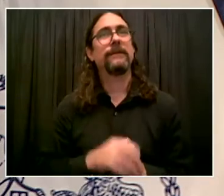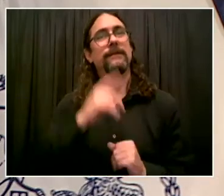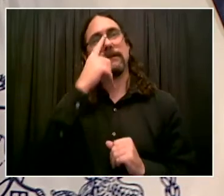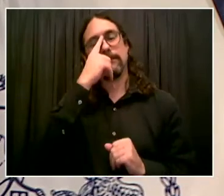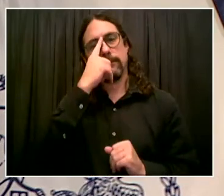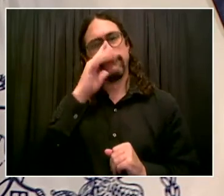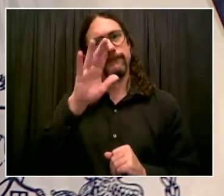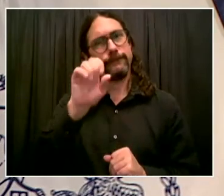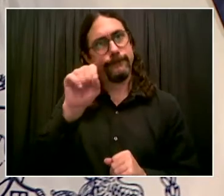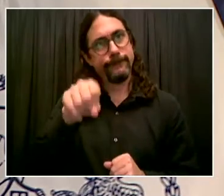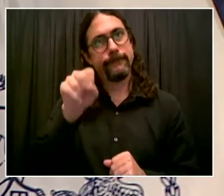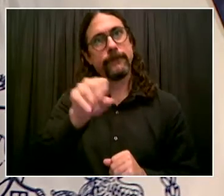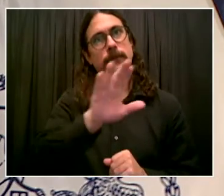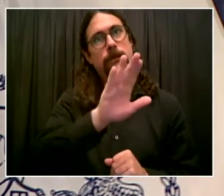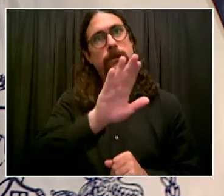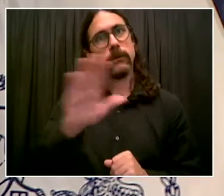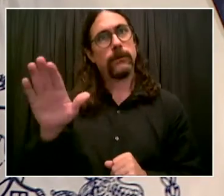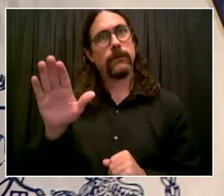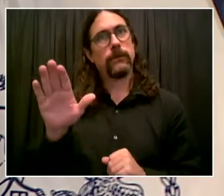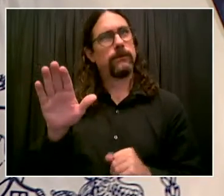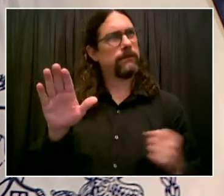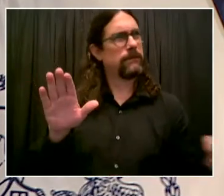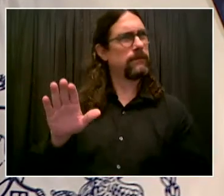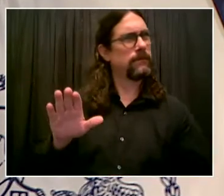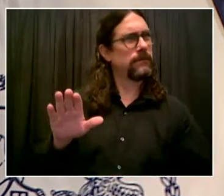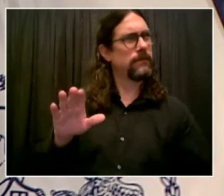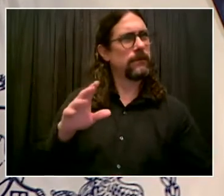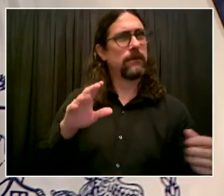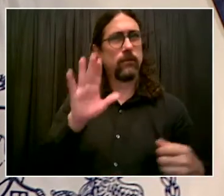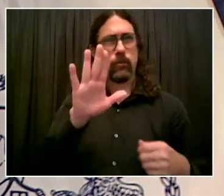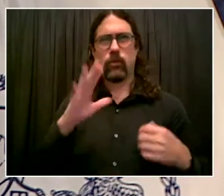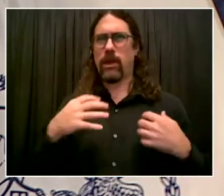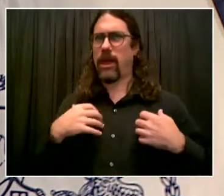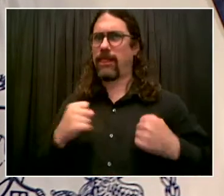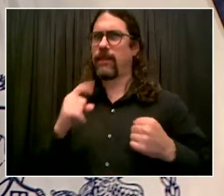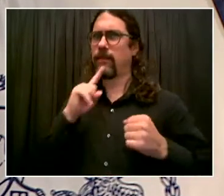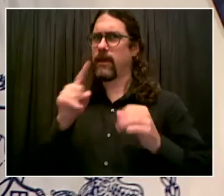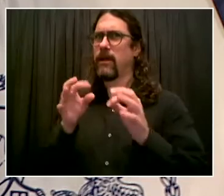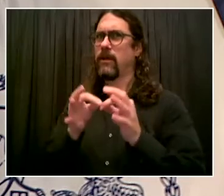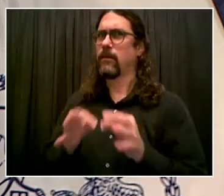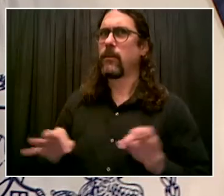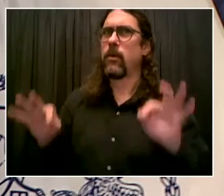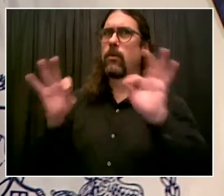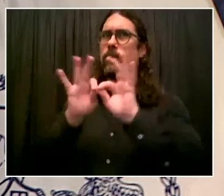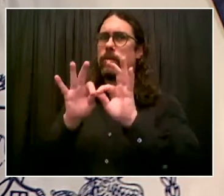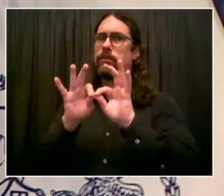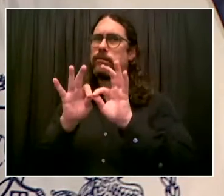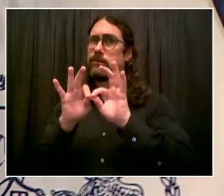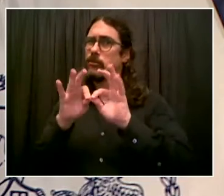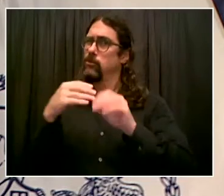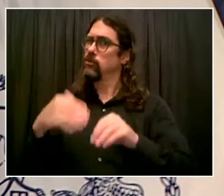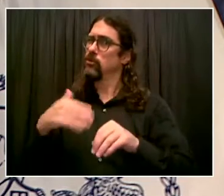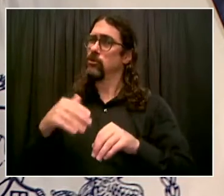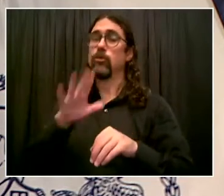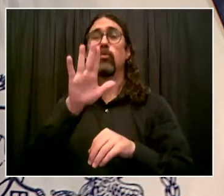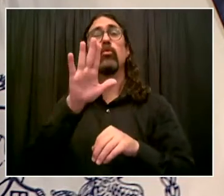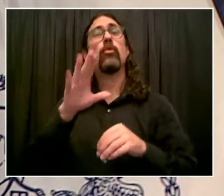PLATE GRIFFIN SAYS IT ALL, YOUR HEALTH IS WORSE A WORTH A SHOT. HE IS A GAMER